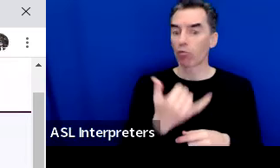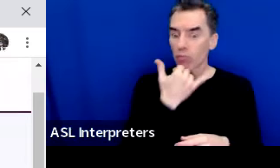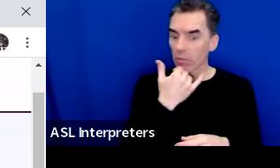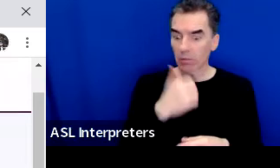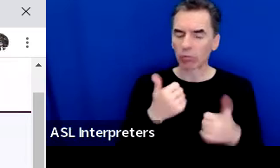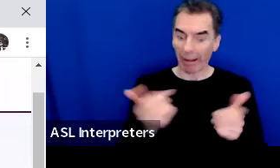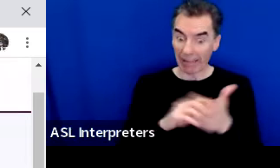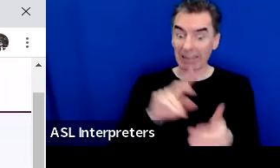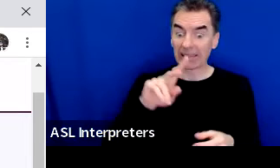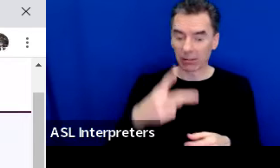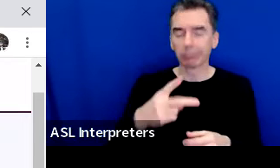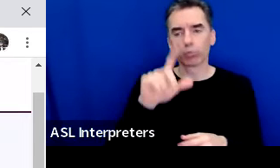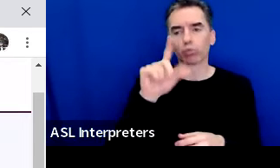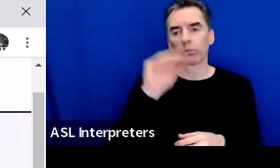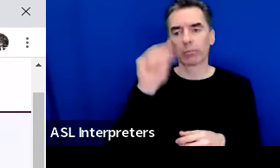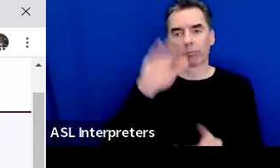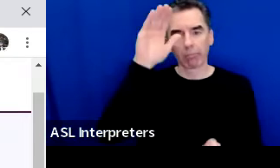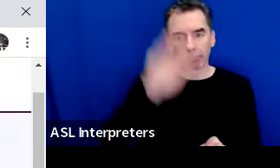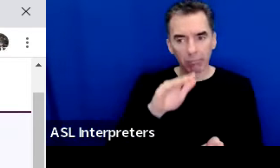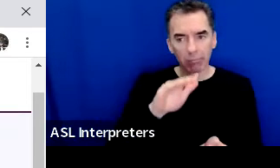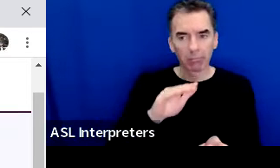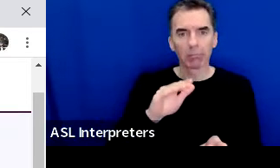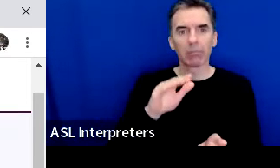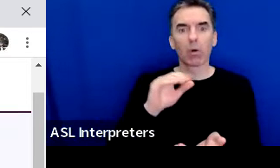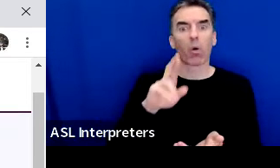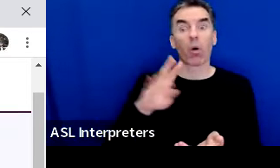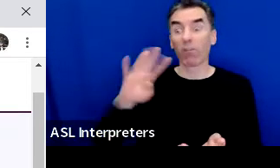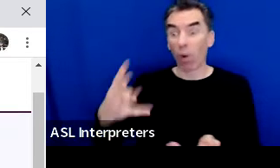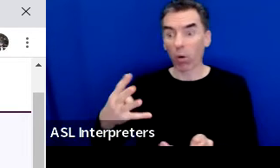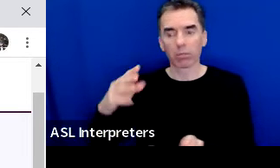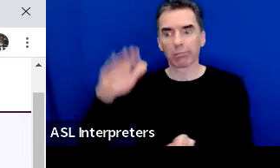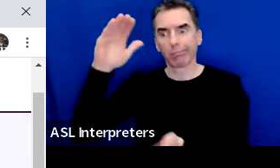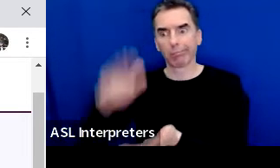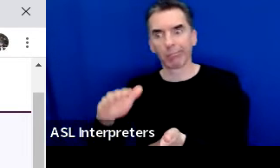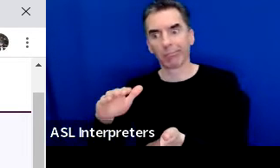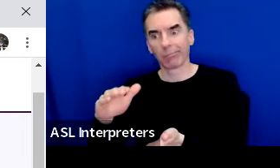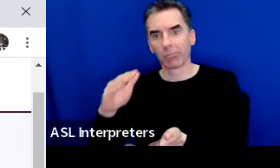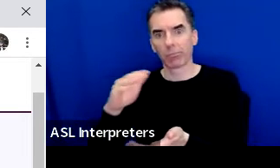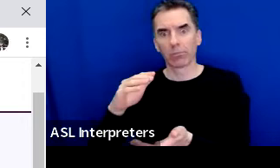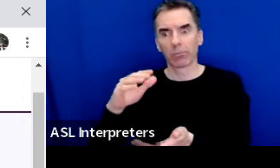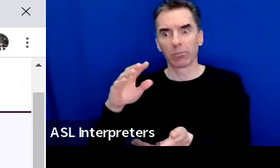a second time, 40% for the third time because it's 20% each time. So that's totally up to you also.